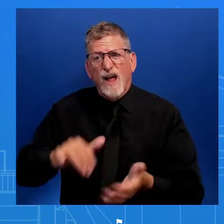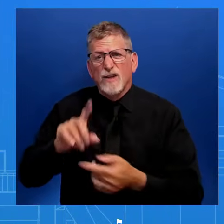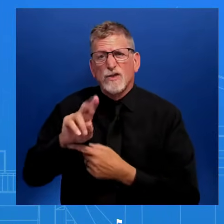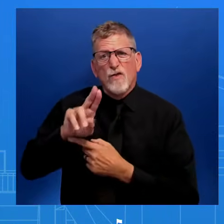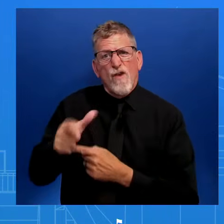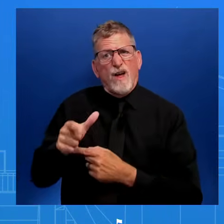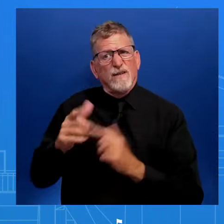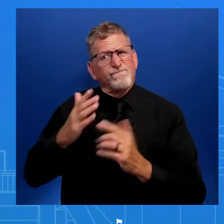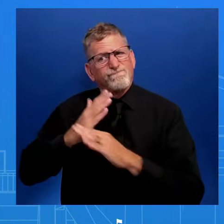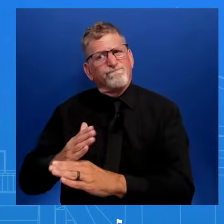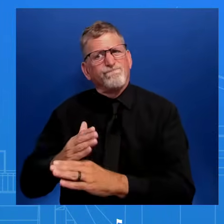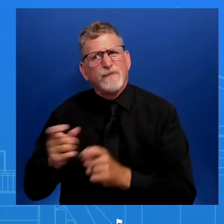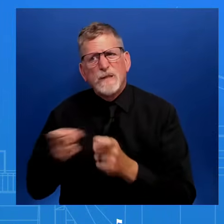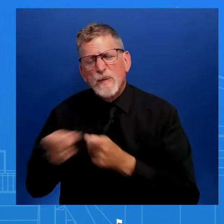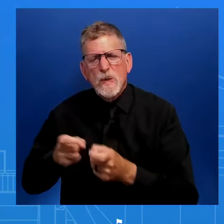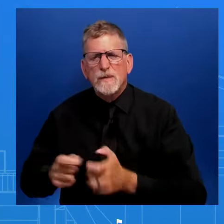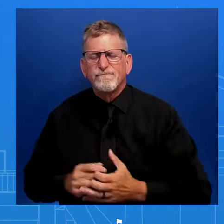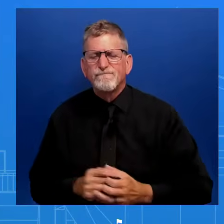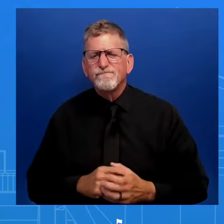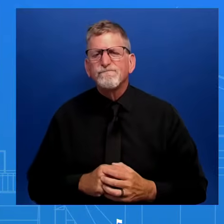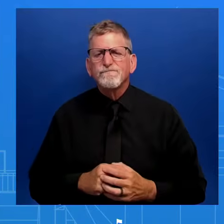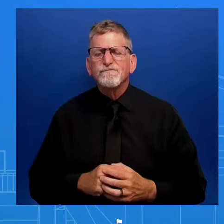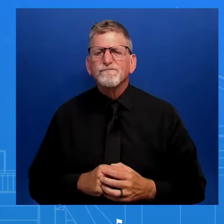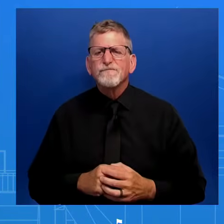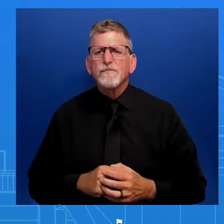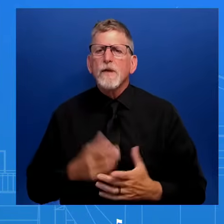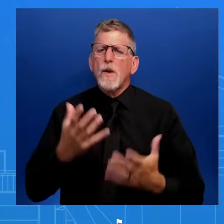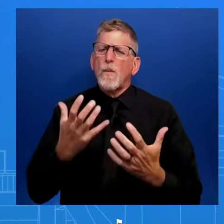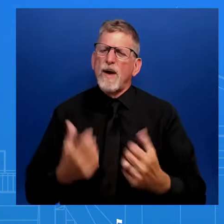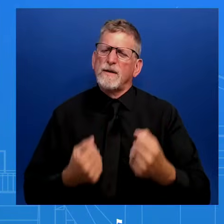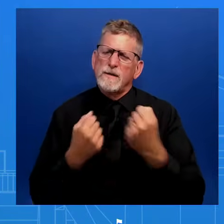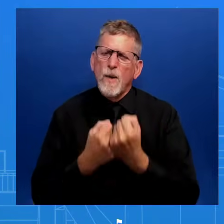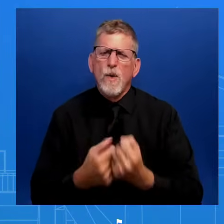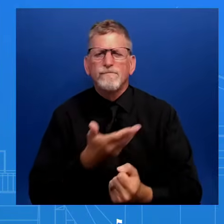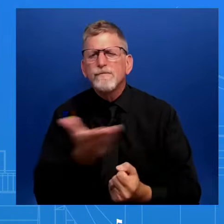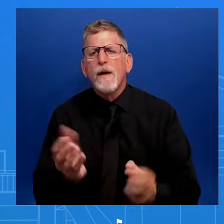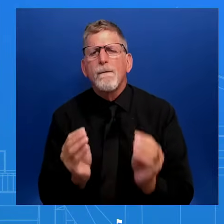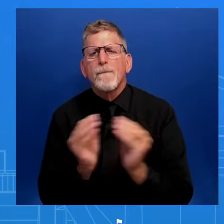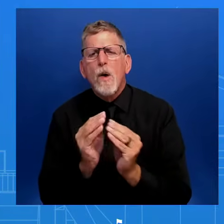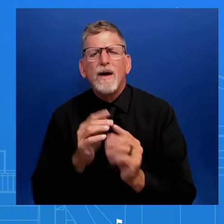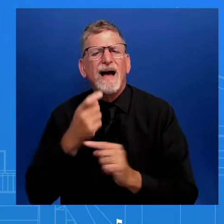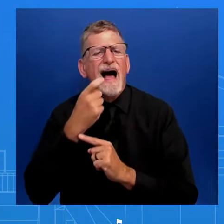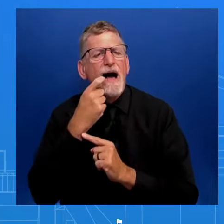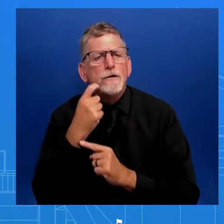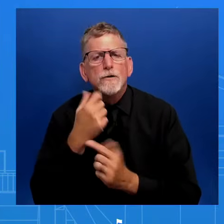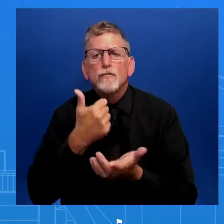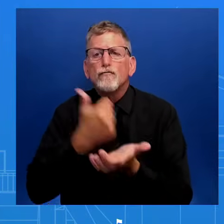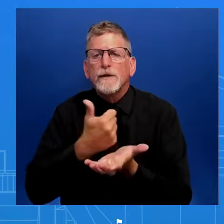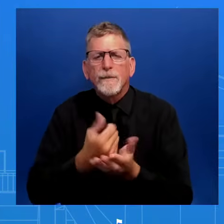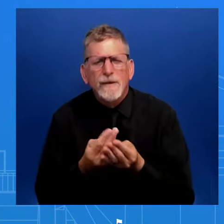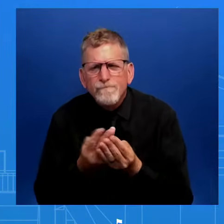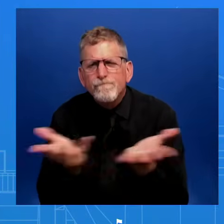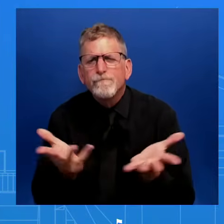If I can go back to the first question of the briefing. I know you said not a lot has changed since yesterday and that it's a personal matter, but from presidential perspective,